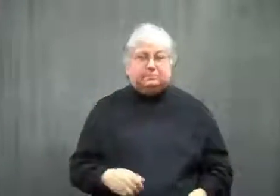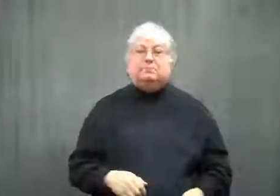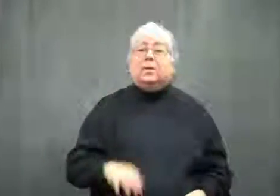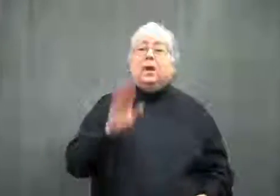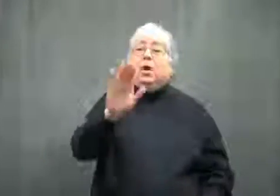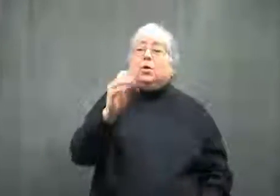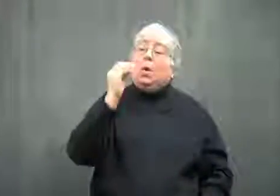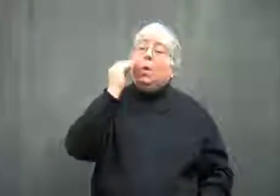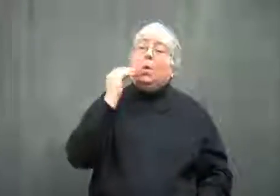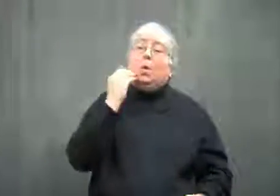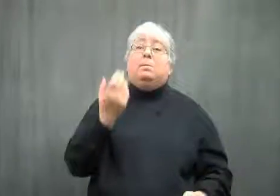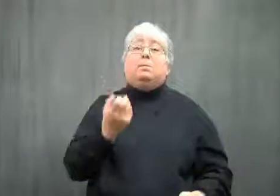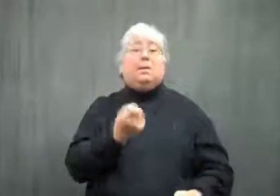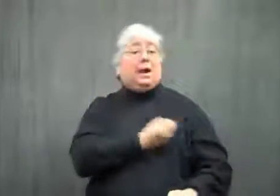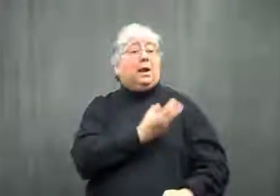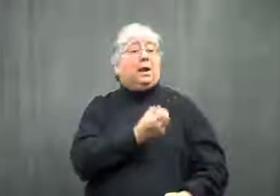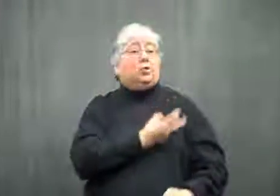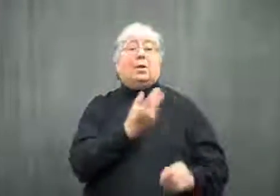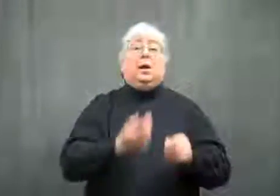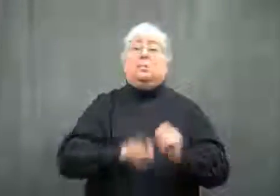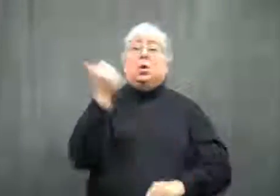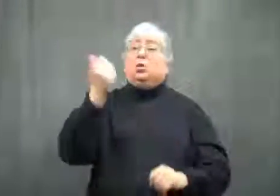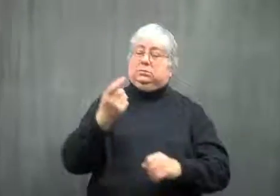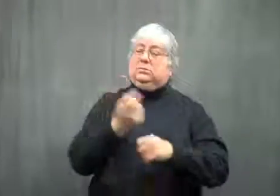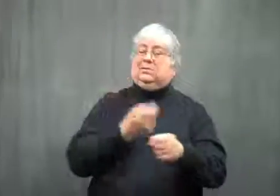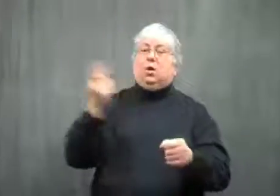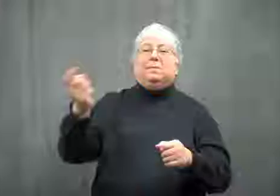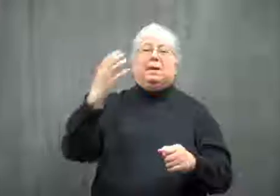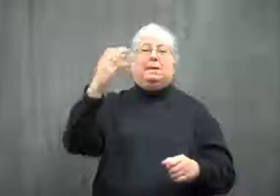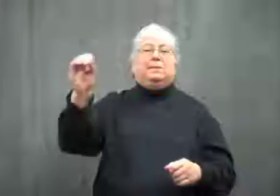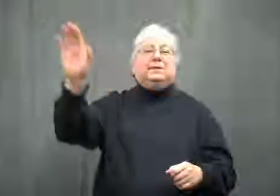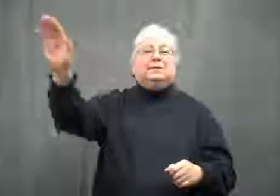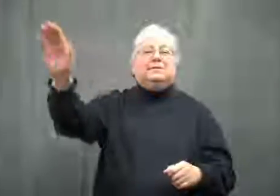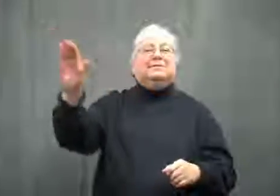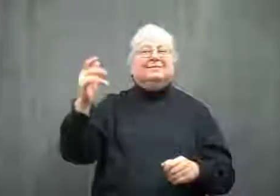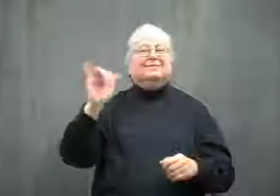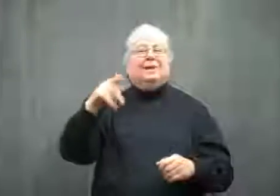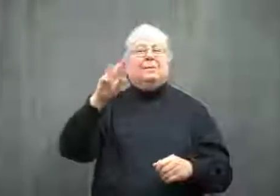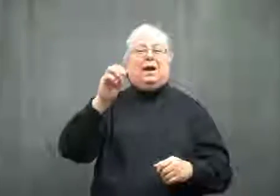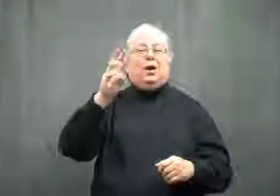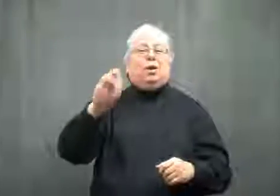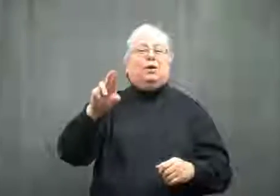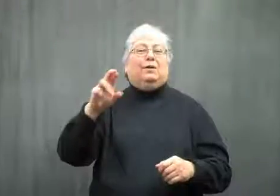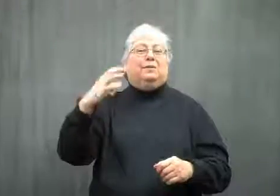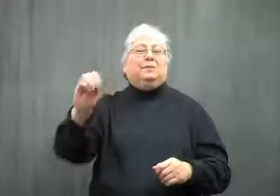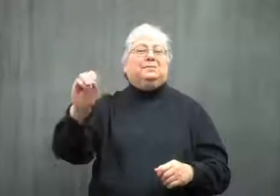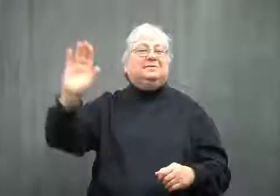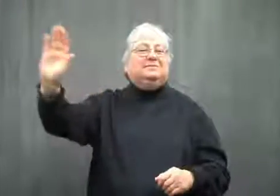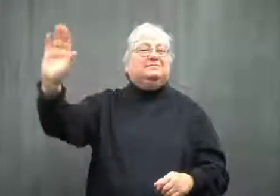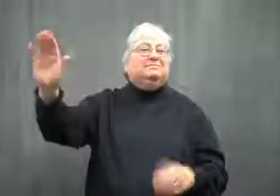Most home electricity comes from the power company.